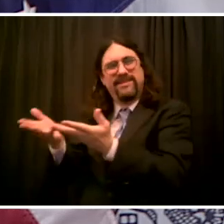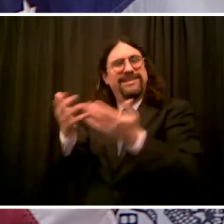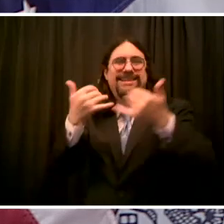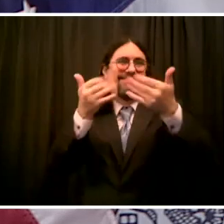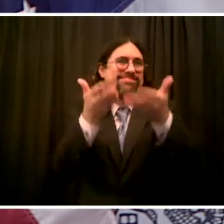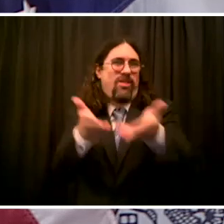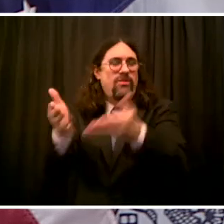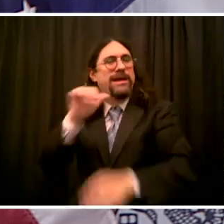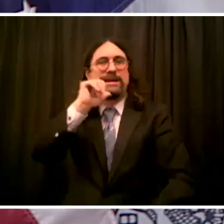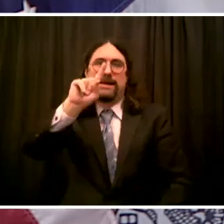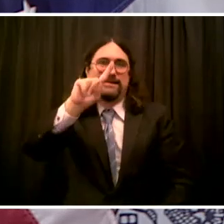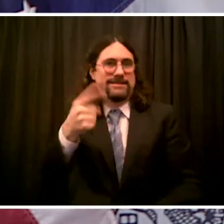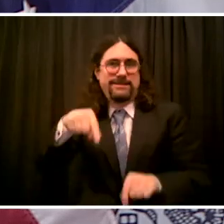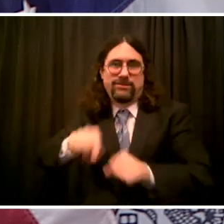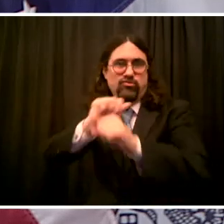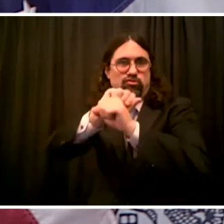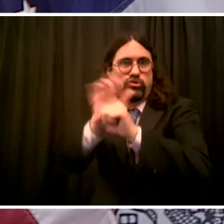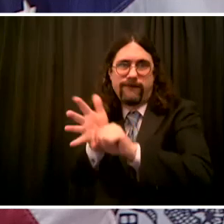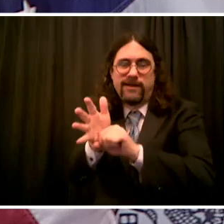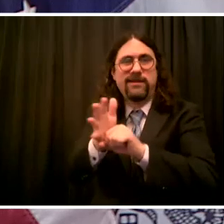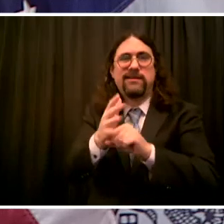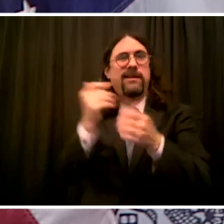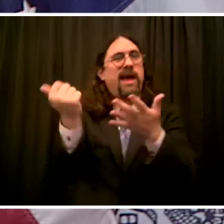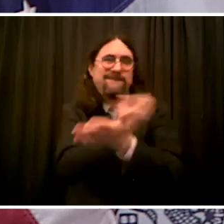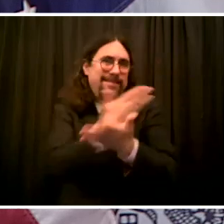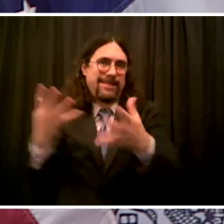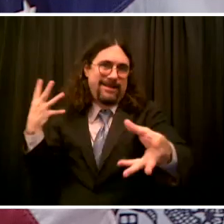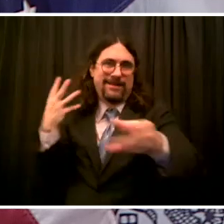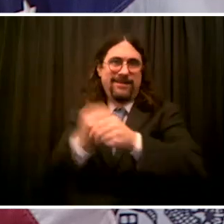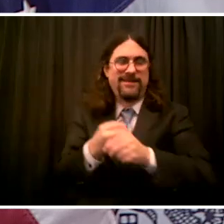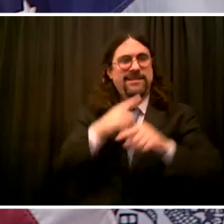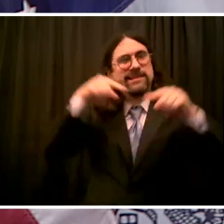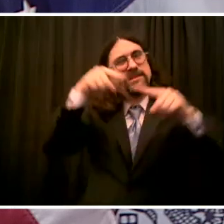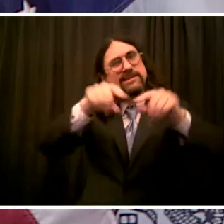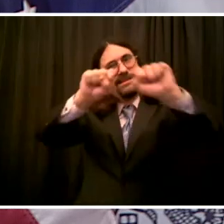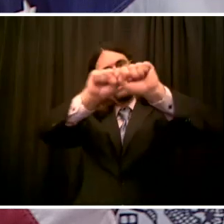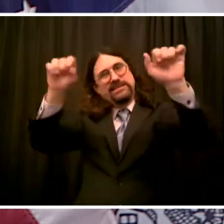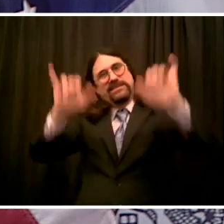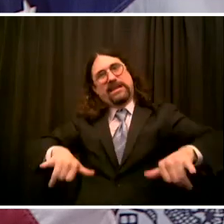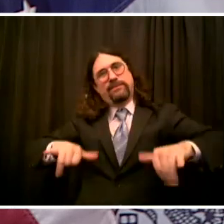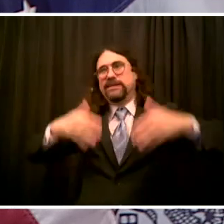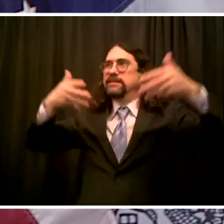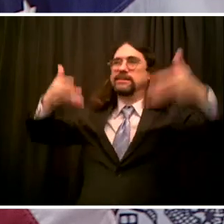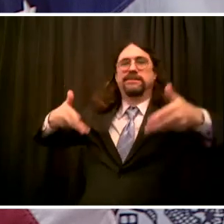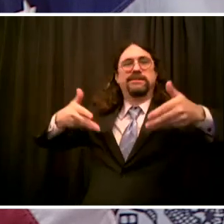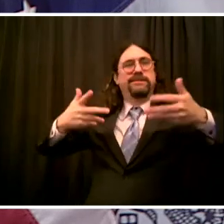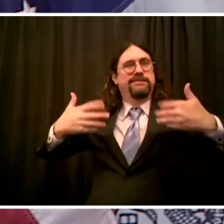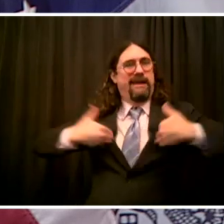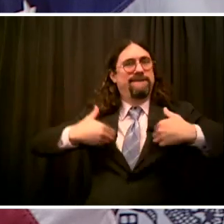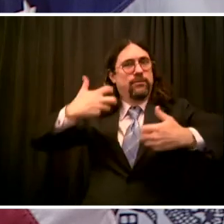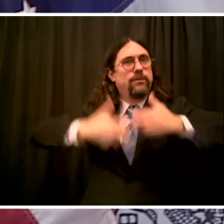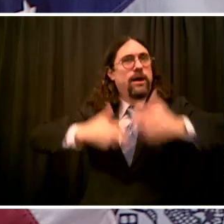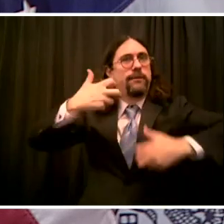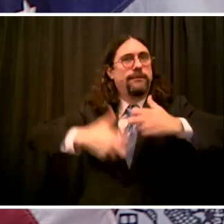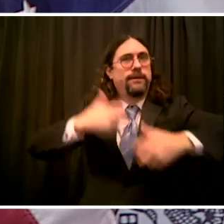CAUTION TO EVERYONE NOW, TO HONESTLY BEFO ARE PRESS CONFERENCE